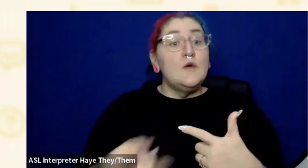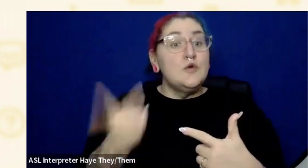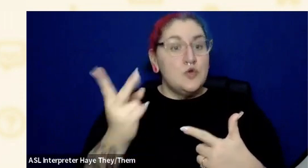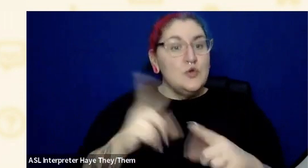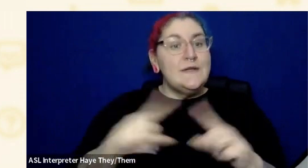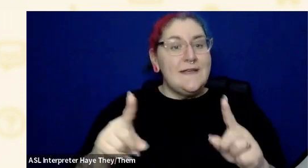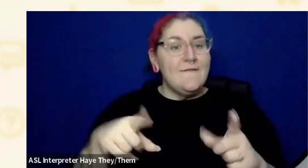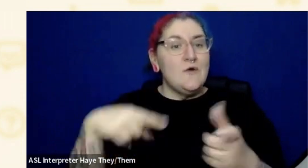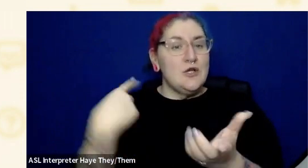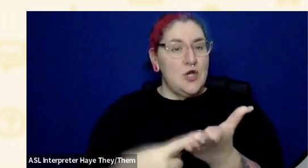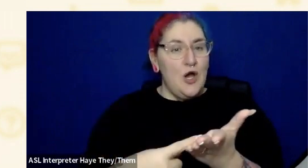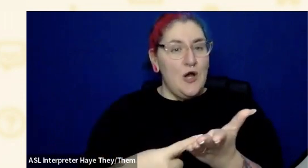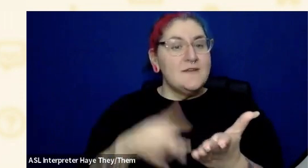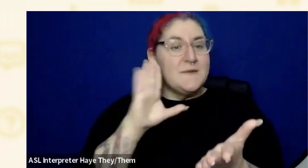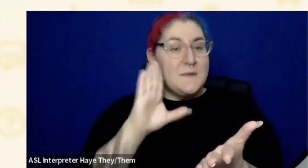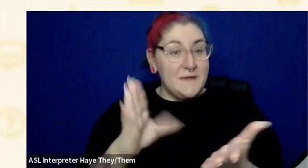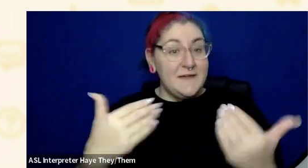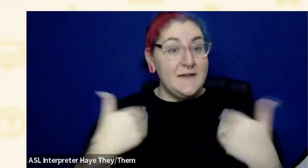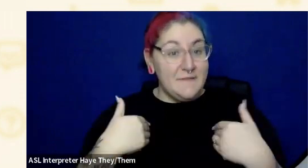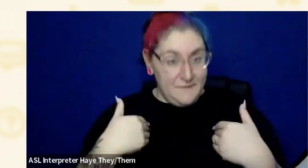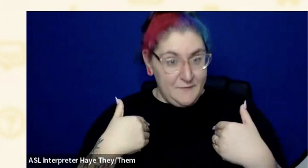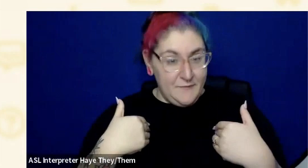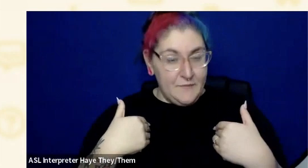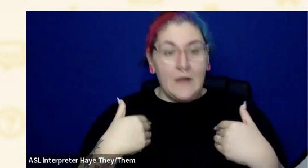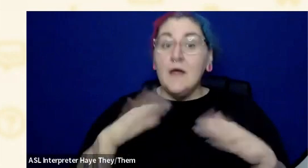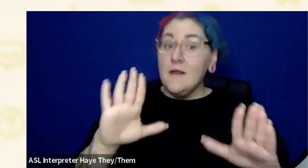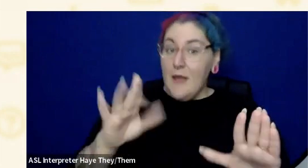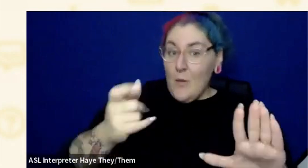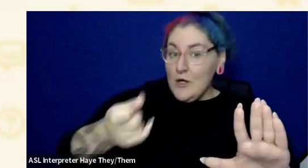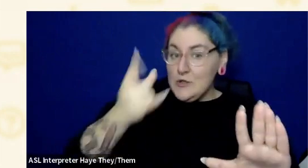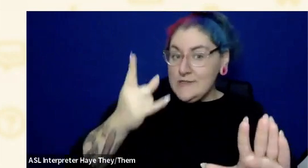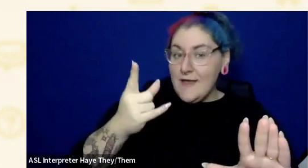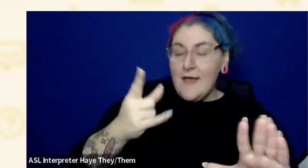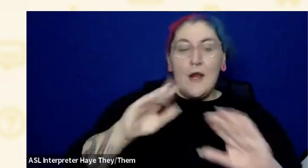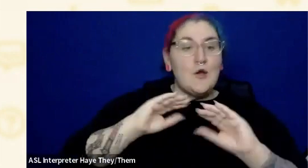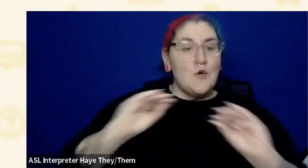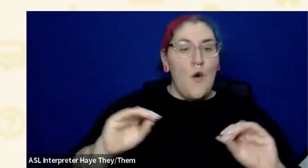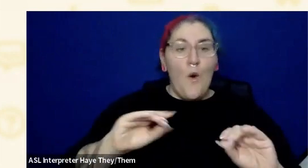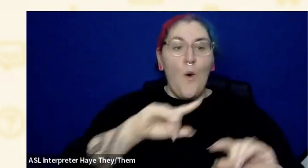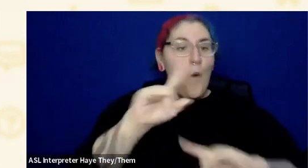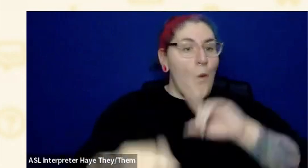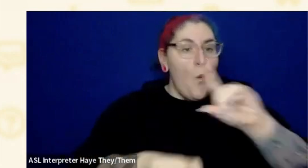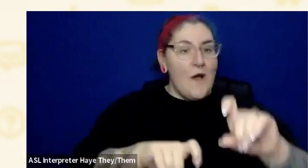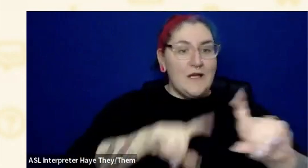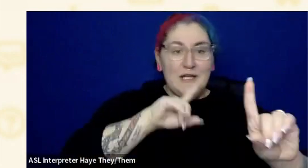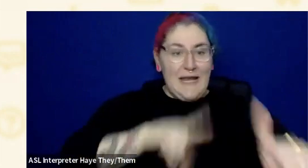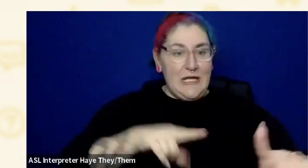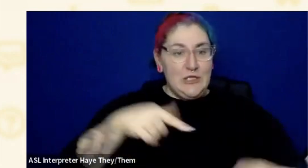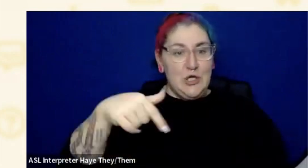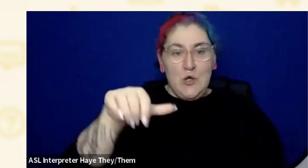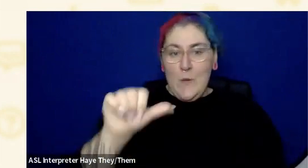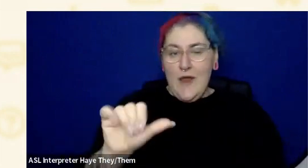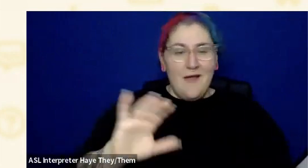There will be no Q and A during this lightning round, but please use the chat to connect with other attendees.